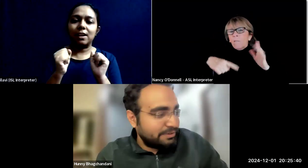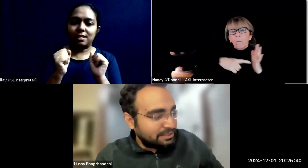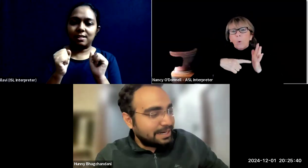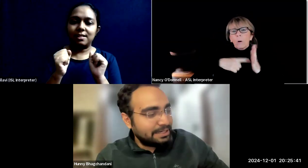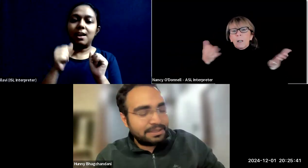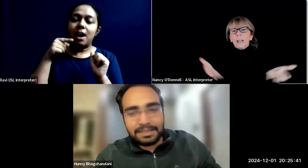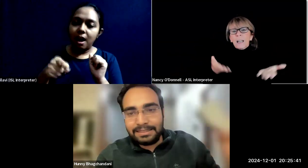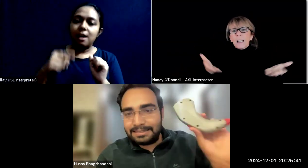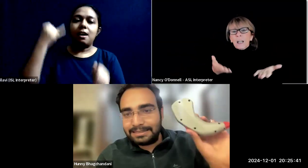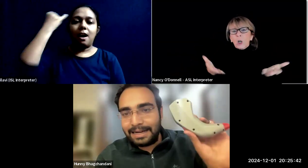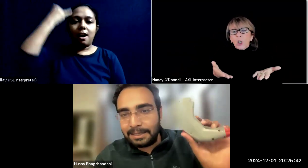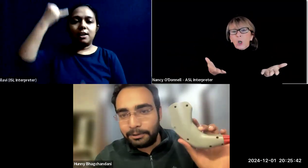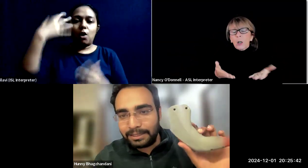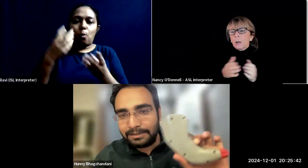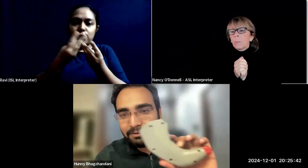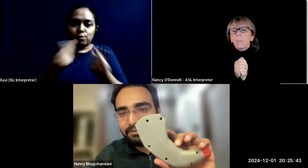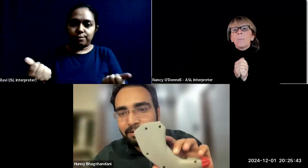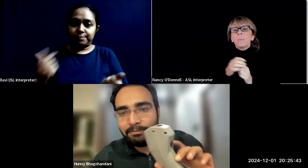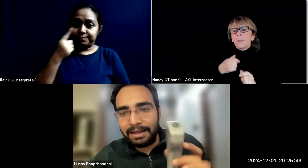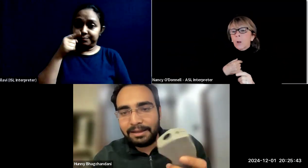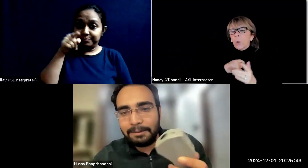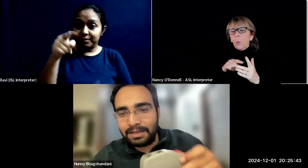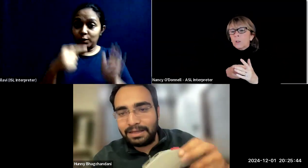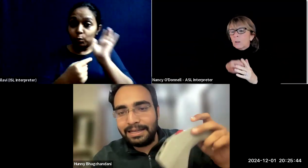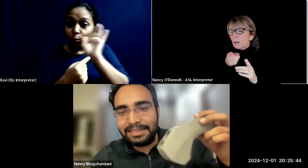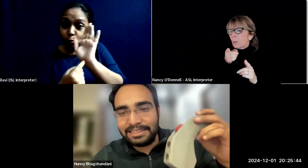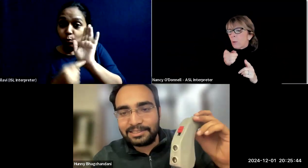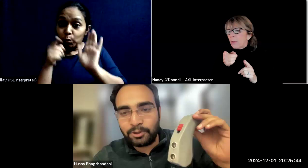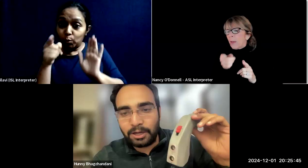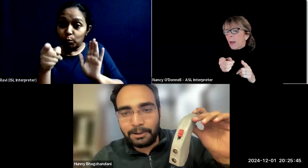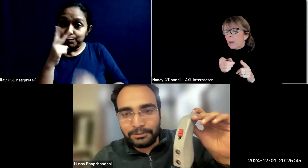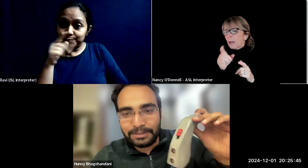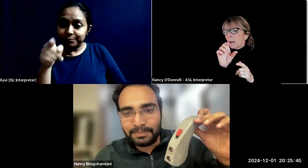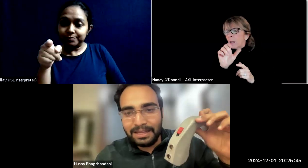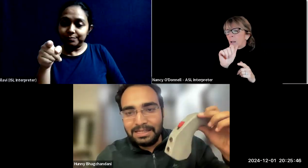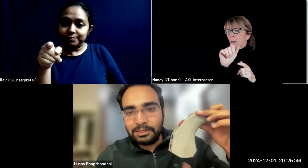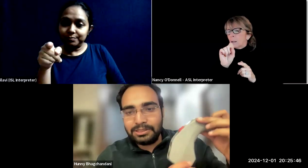We started with this Saarthi product. My colleague Dinesh has talked about.